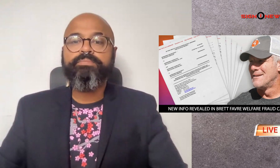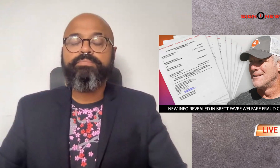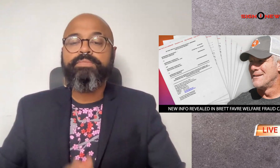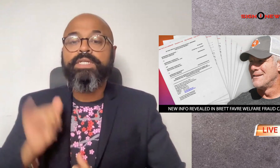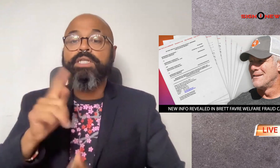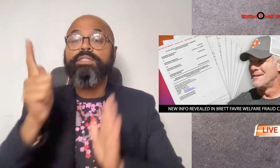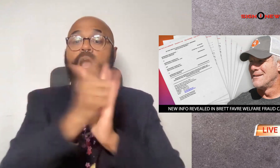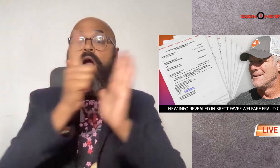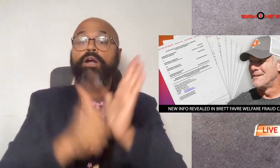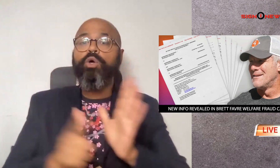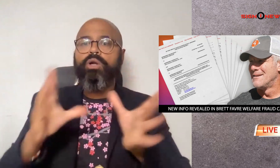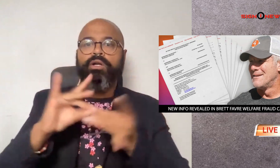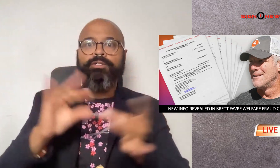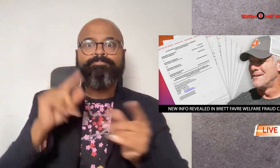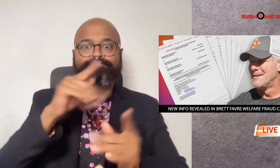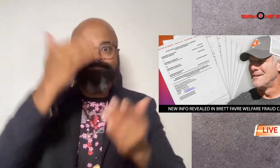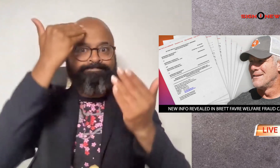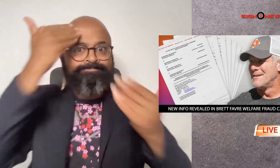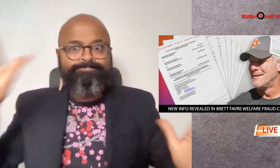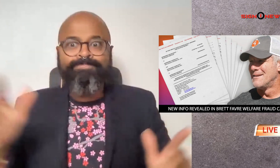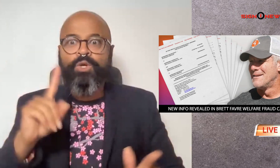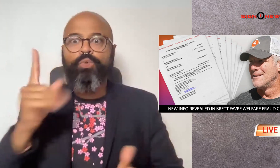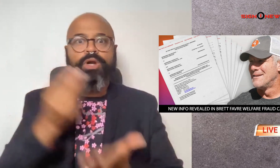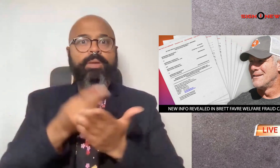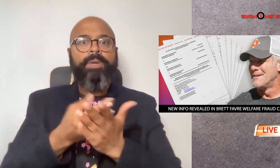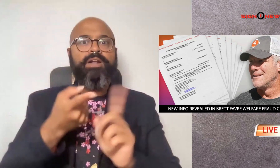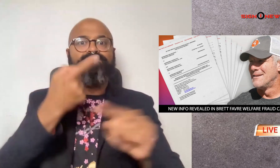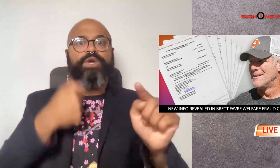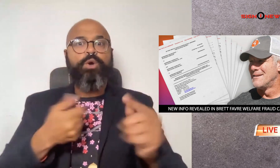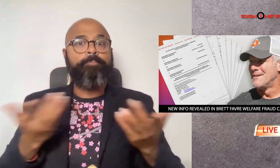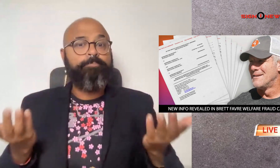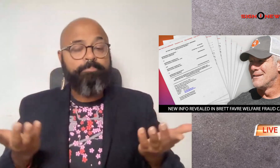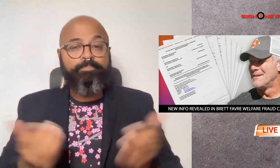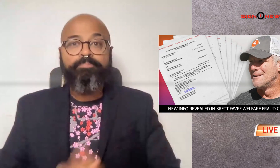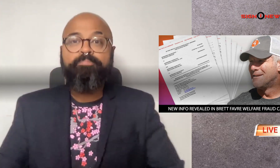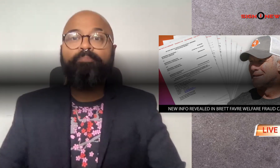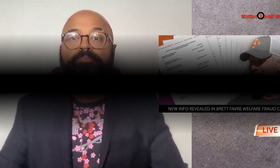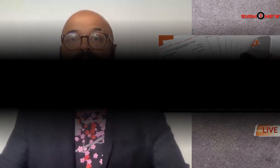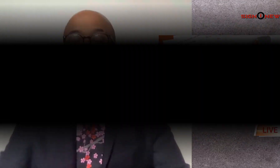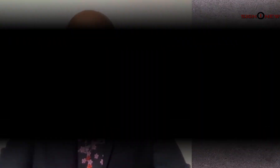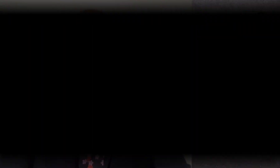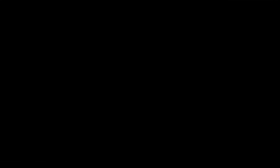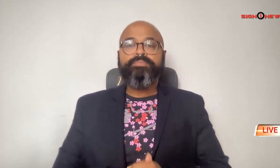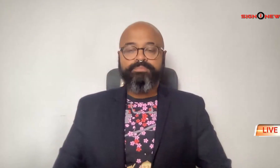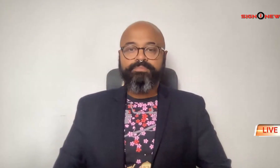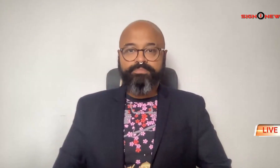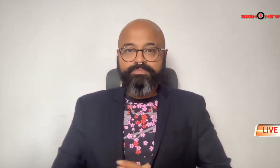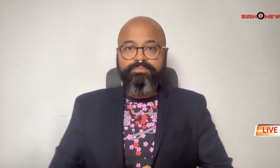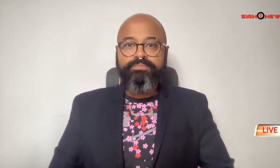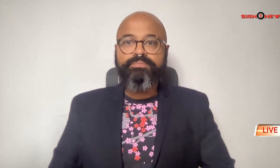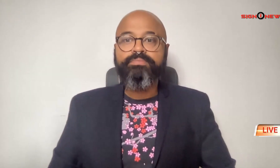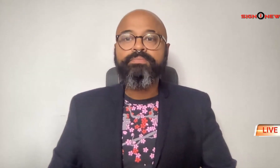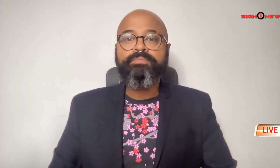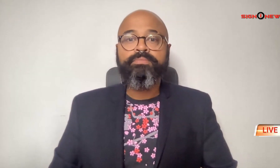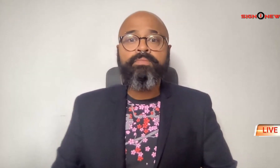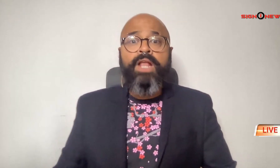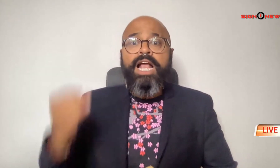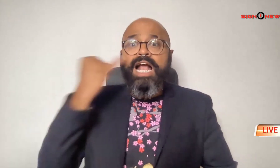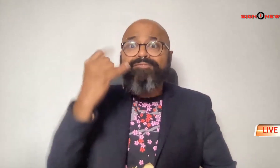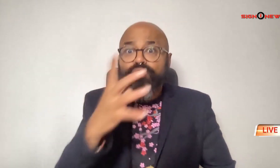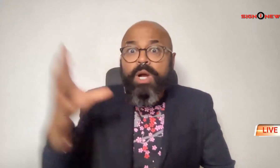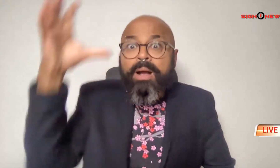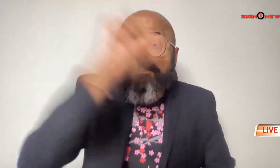attorney claims he did not know where the money came from